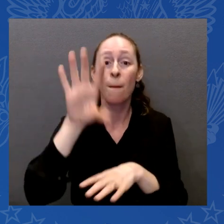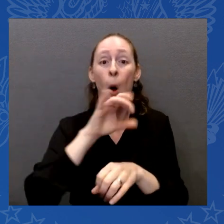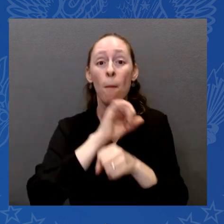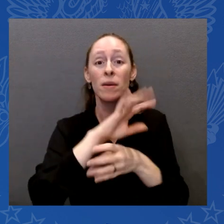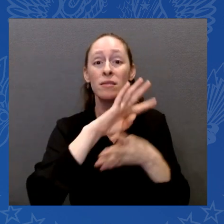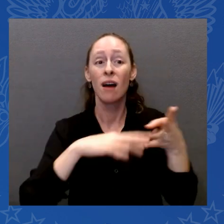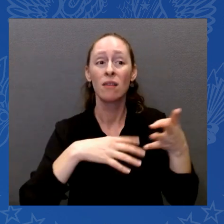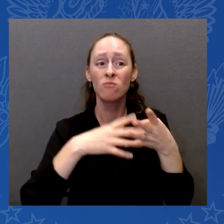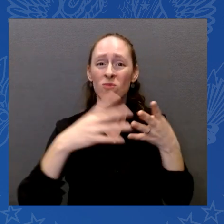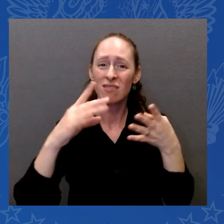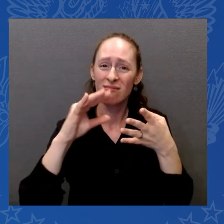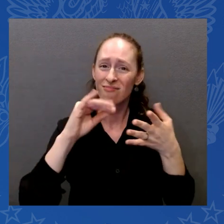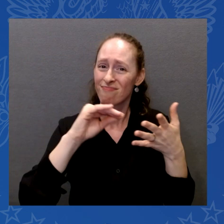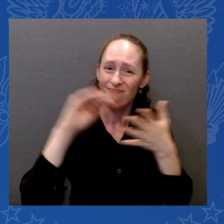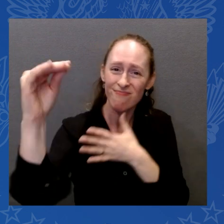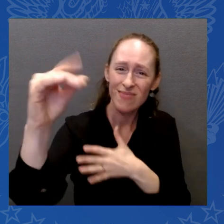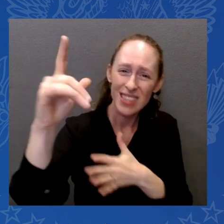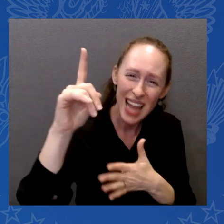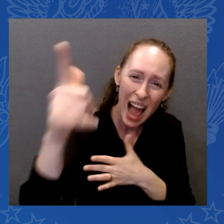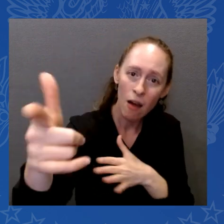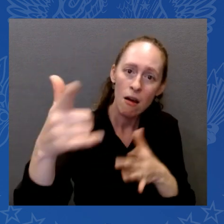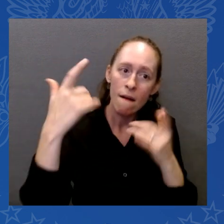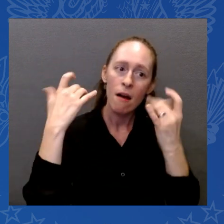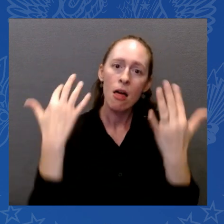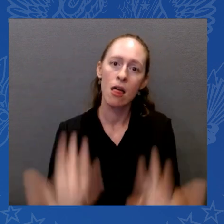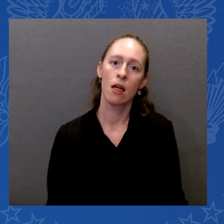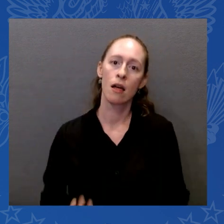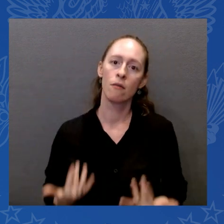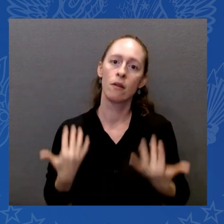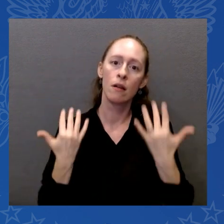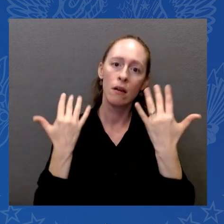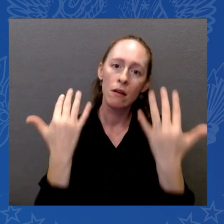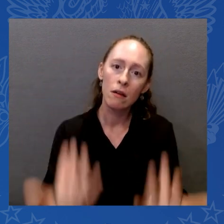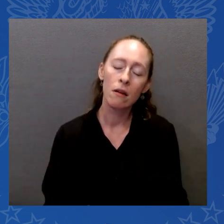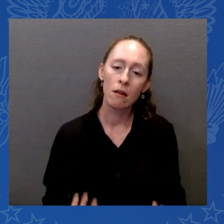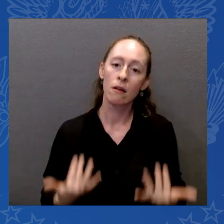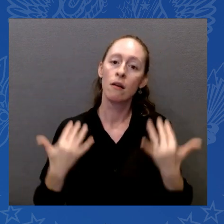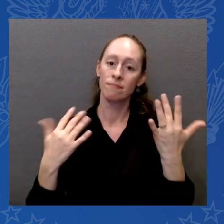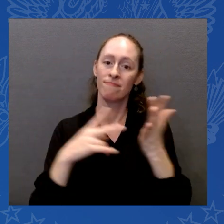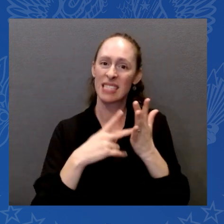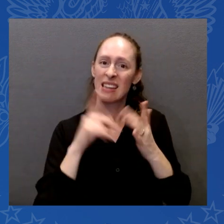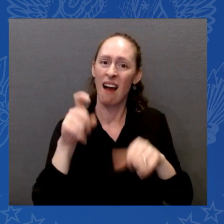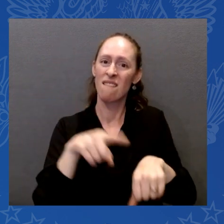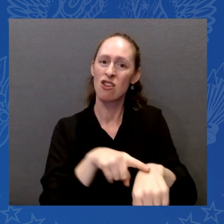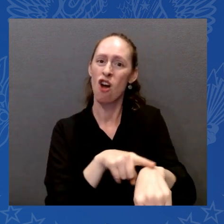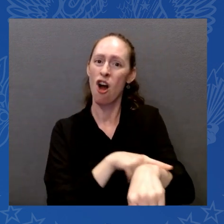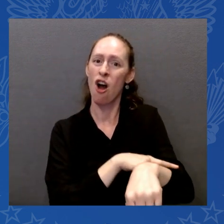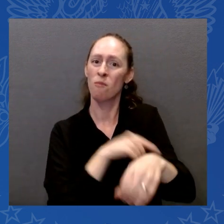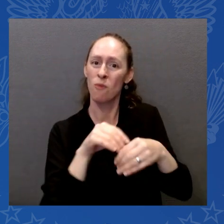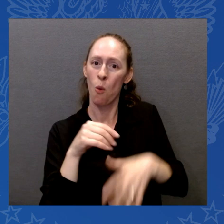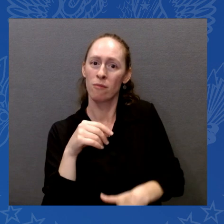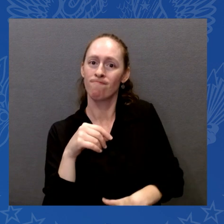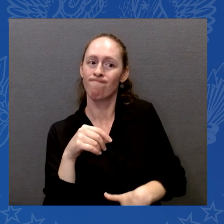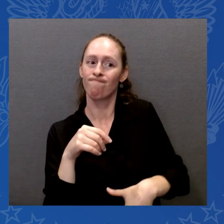till later in their pregnancy. Many of my patients coming from out of state sought and were denied care at multiple locations in their state